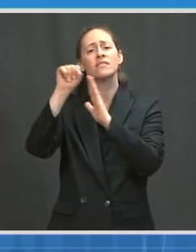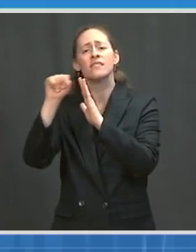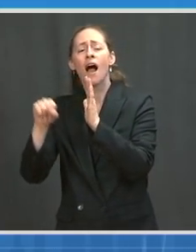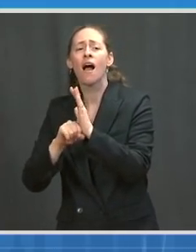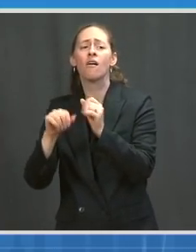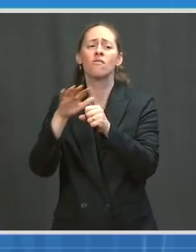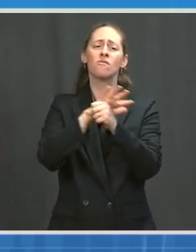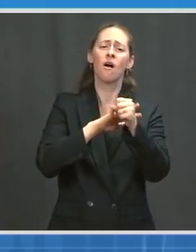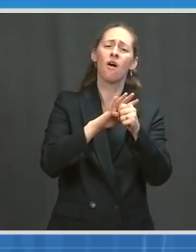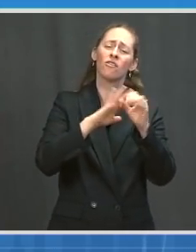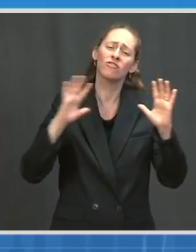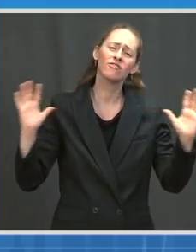in their own communities.